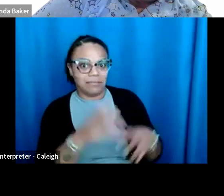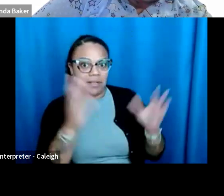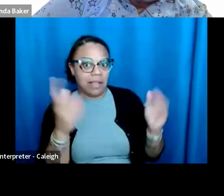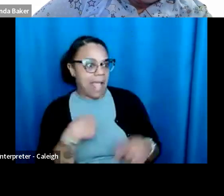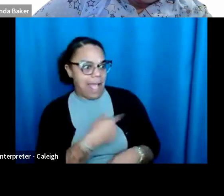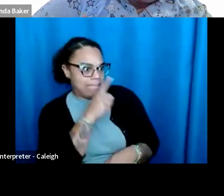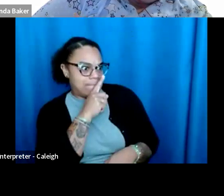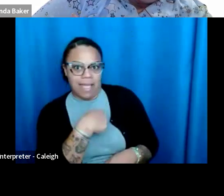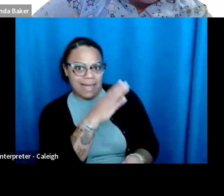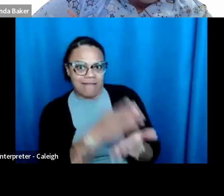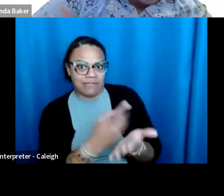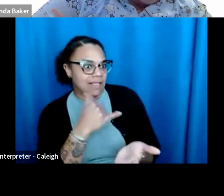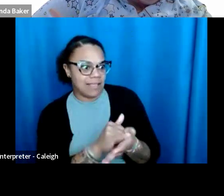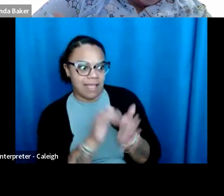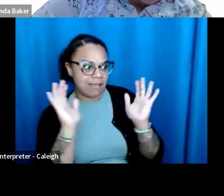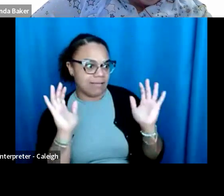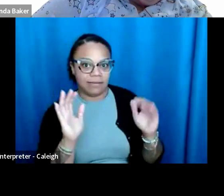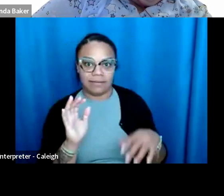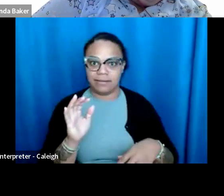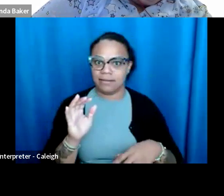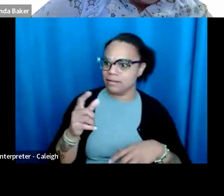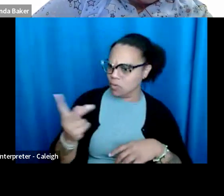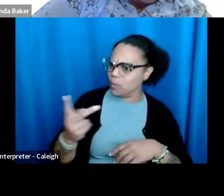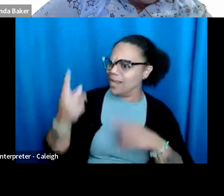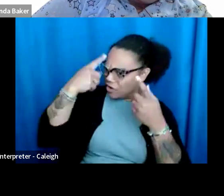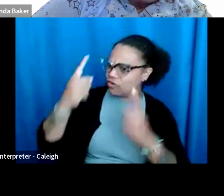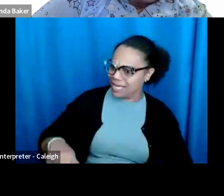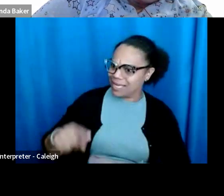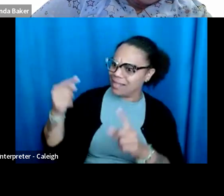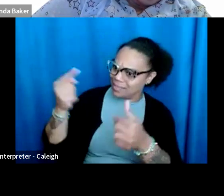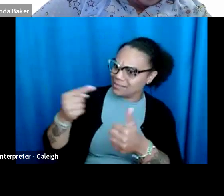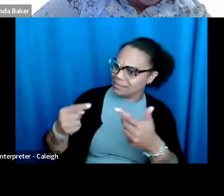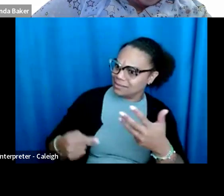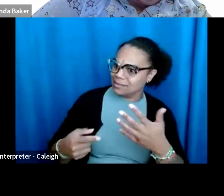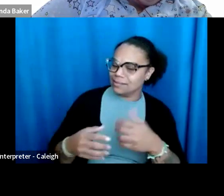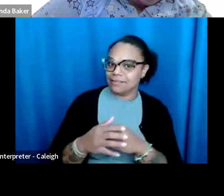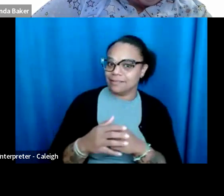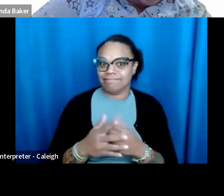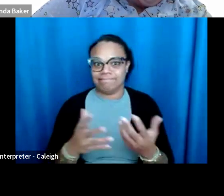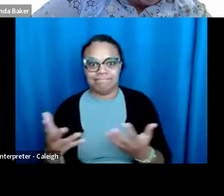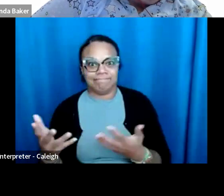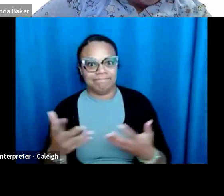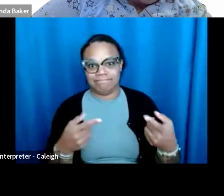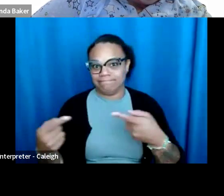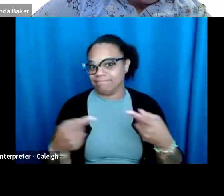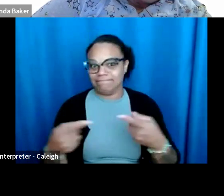Or you know, you'll say, "Well, we agreed on this," but you know, they'll try to go back on it.